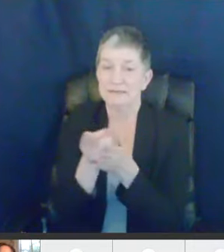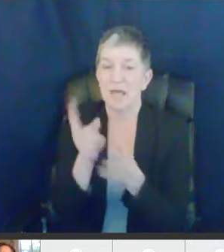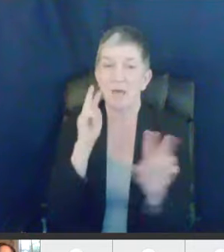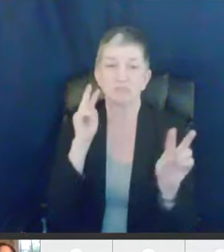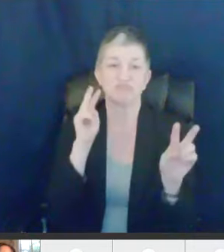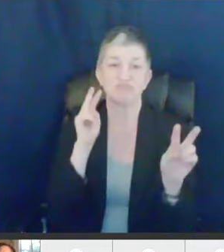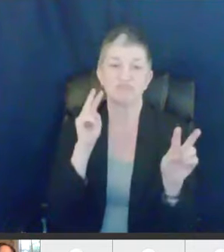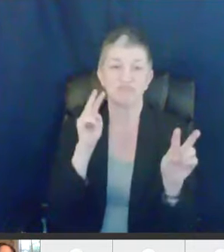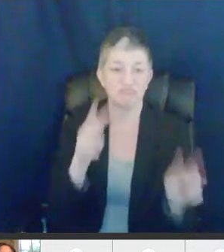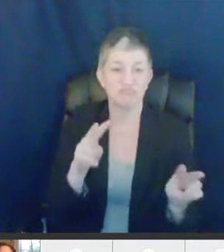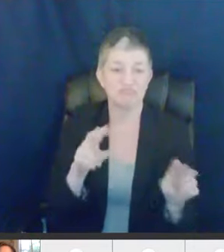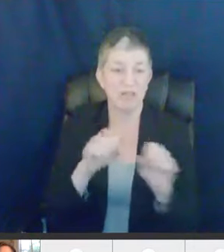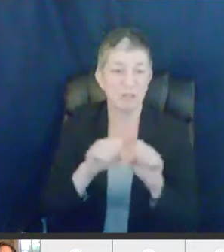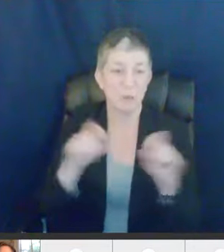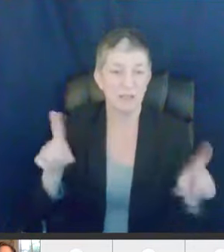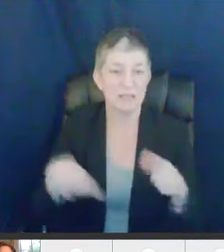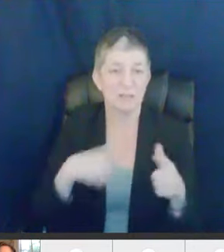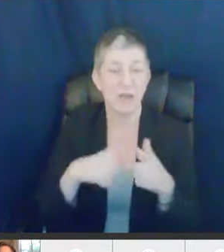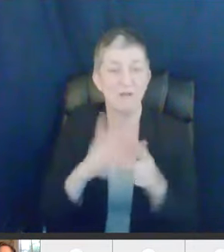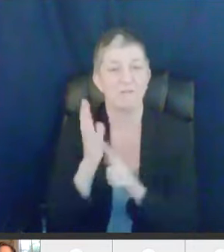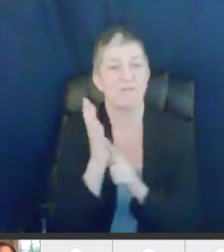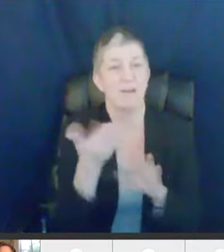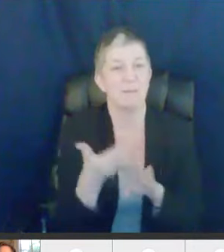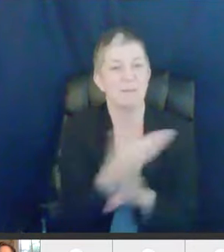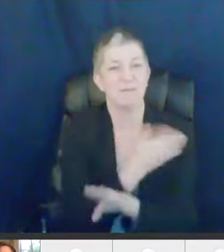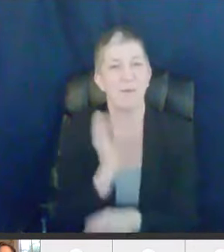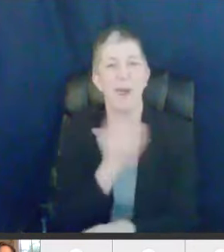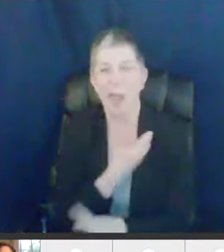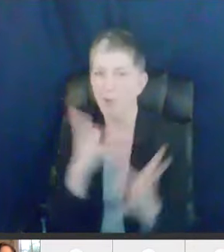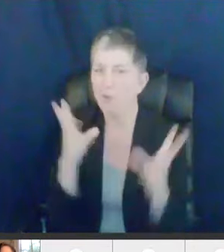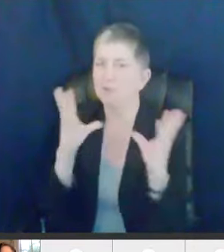release about five minutes before this press briefing started and I just I